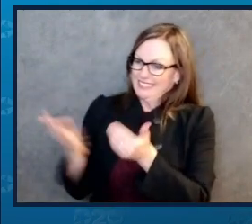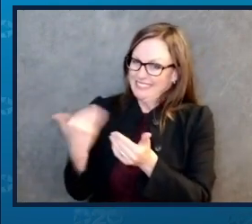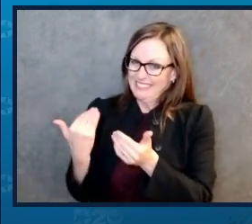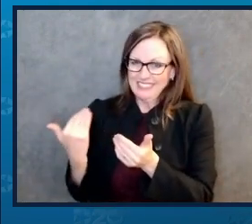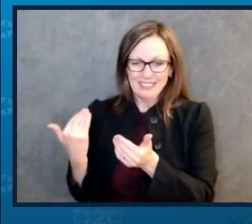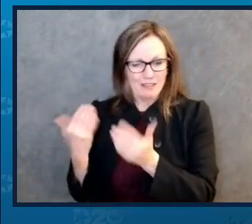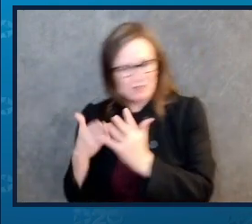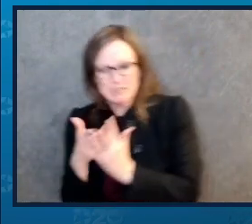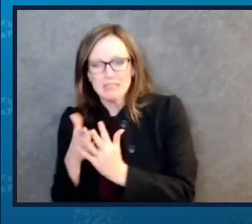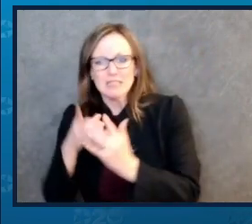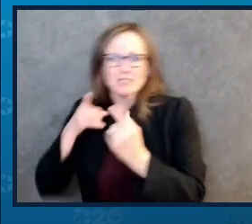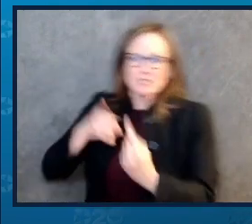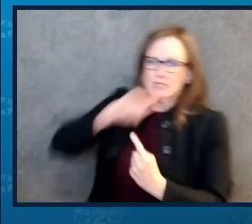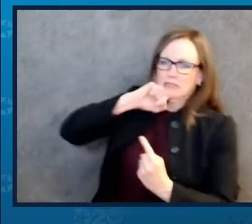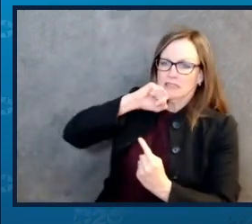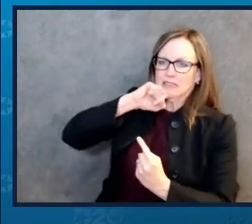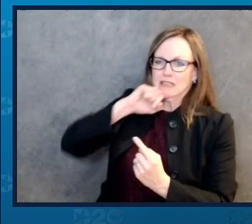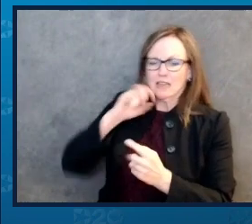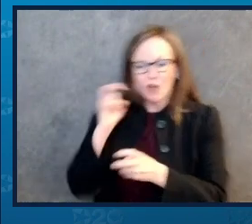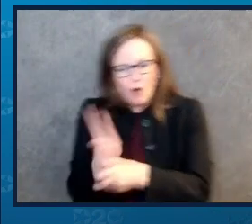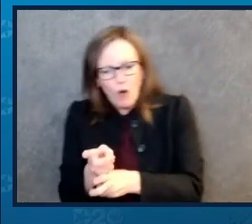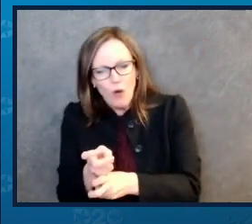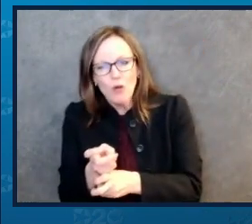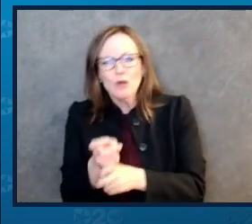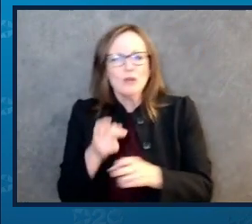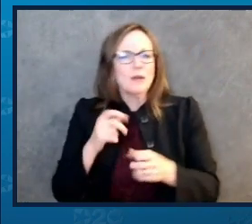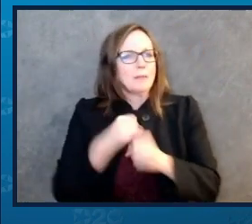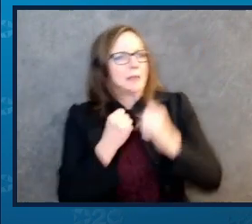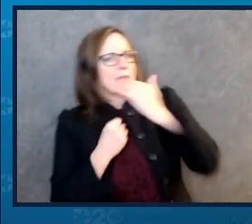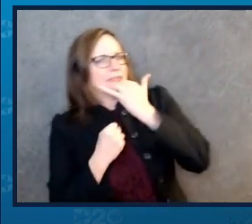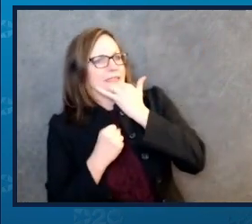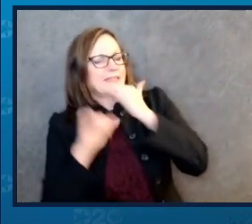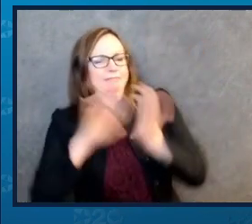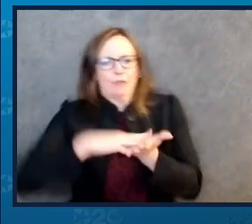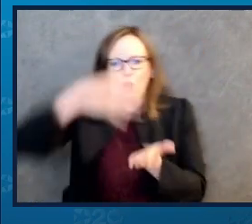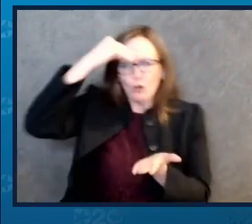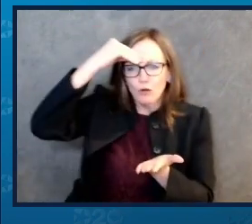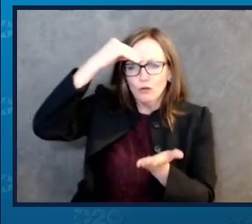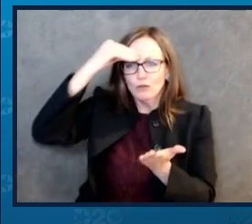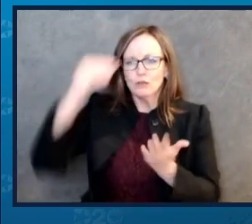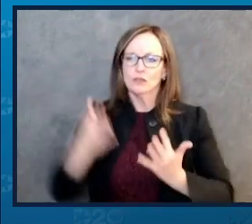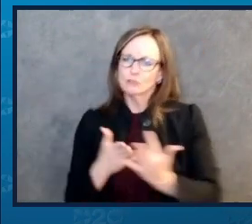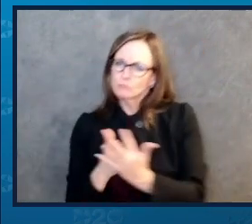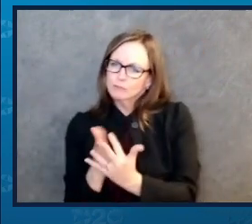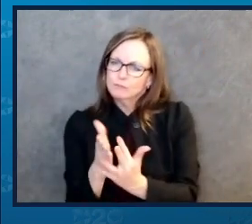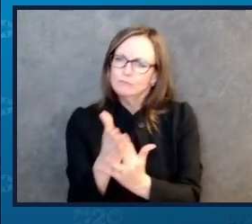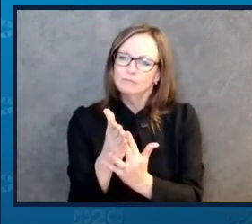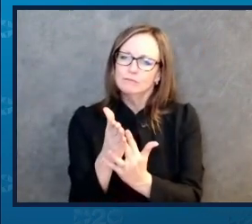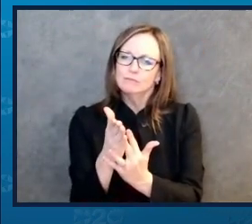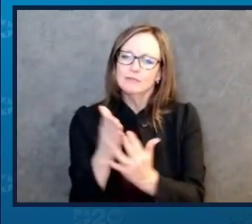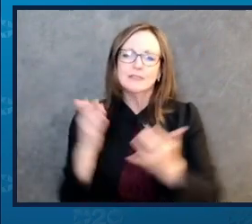BUY PLEDGE TO YOU THAT WE WILL